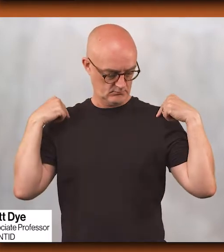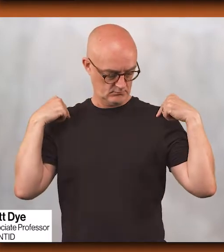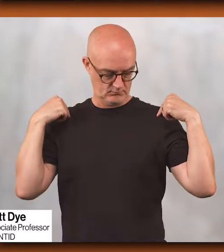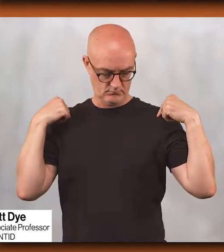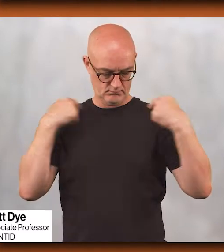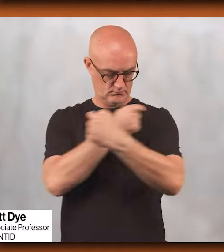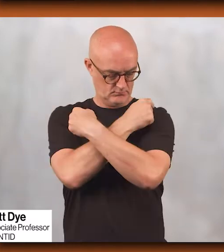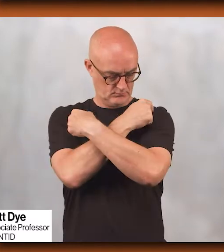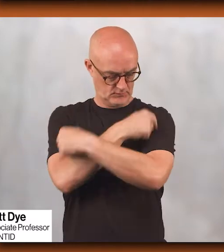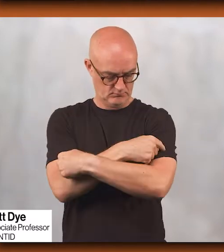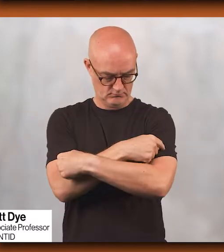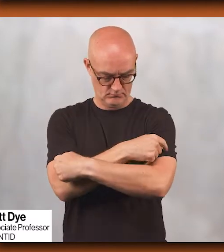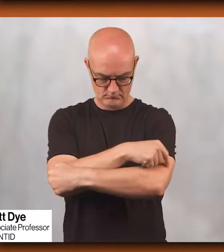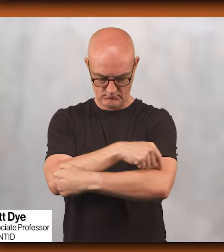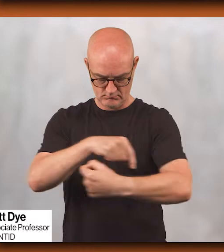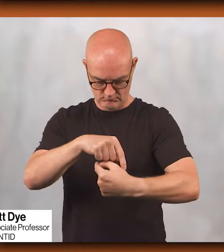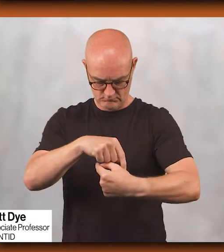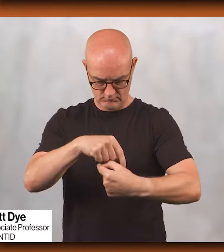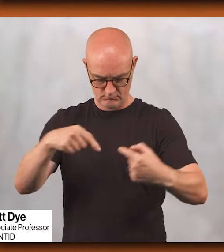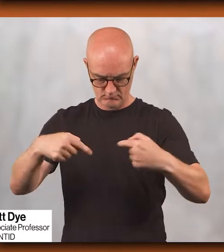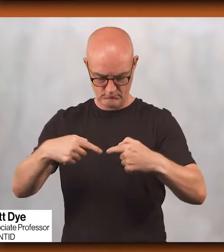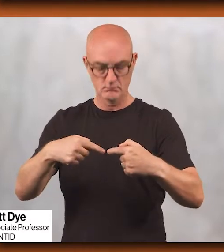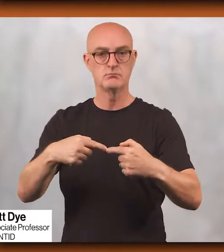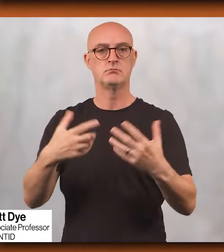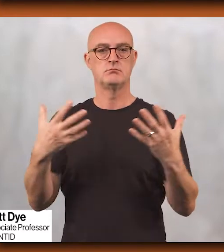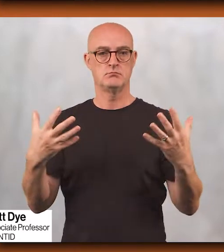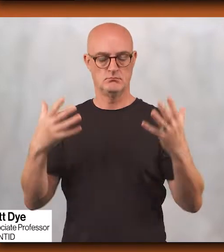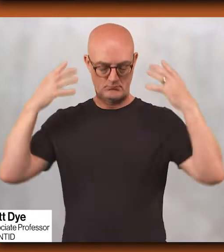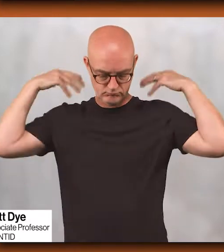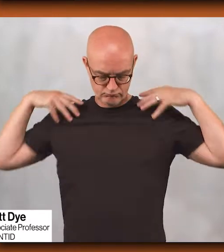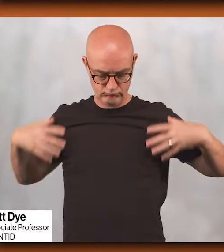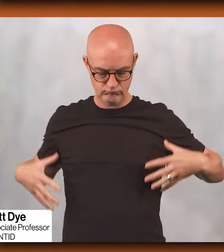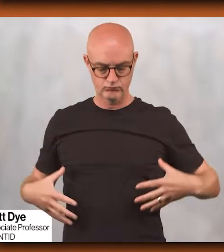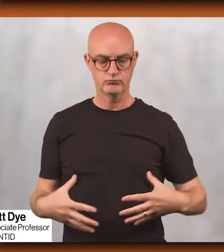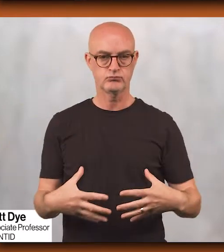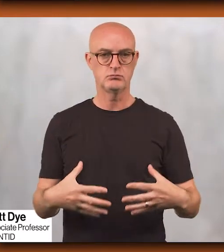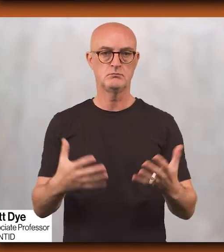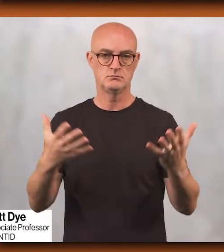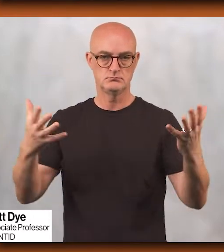the corresponding joint hierarchy here besides the image.